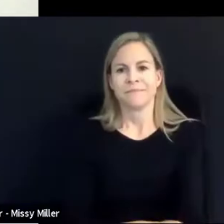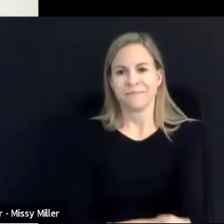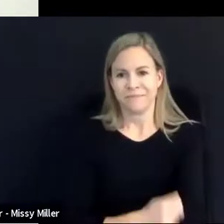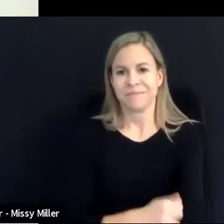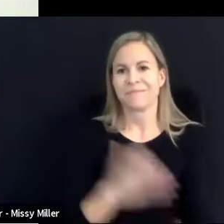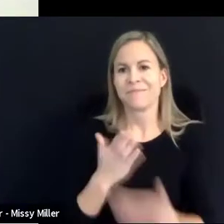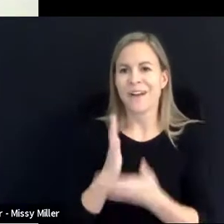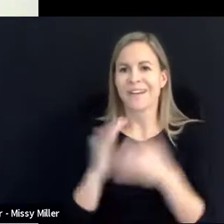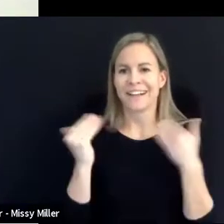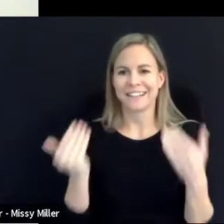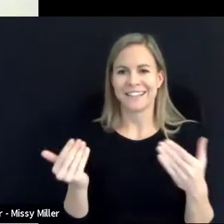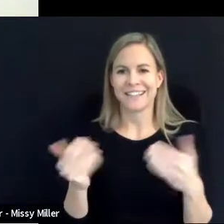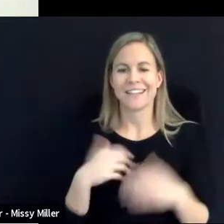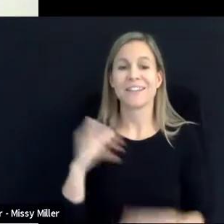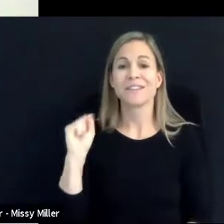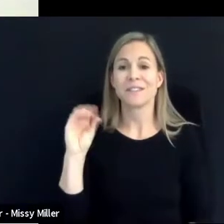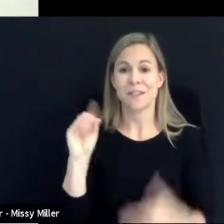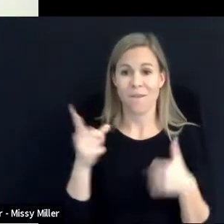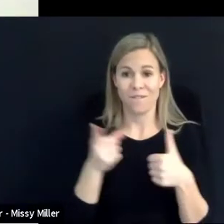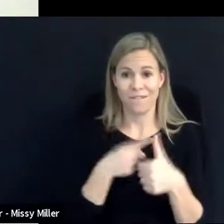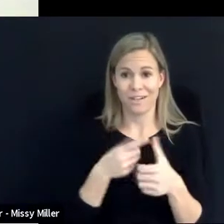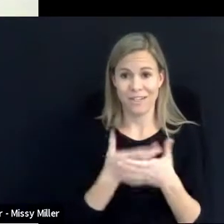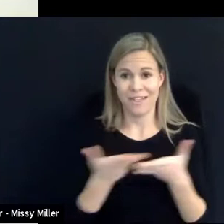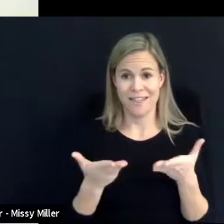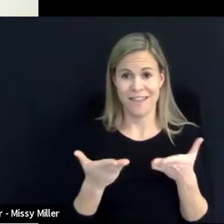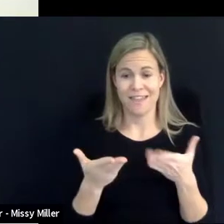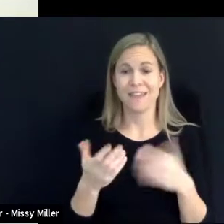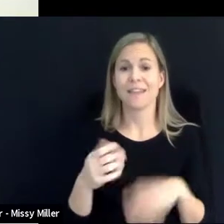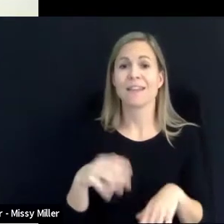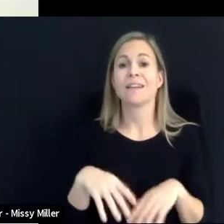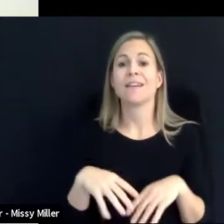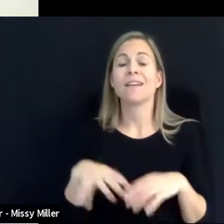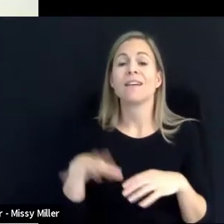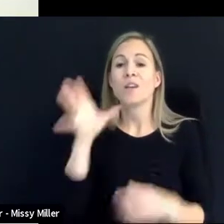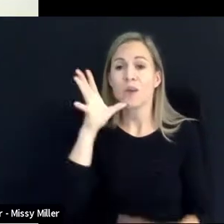So first thing, make your parenting errors with confidence.